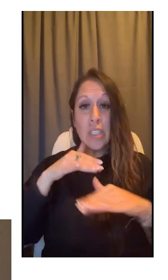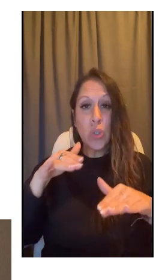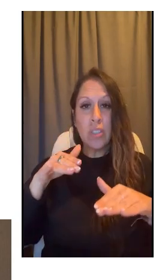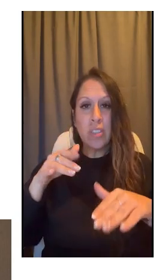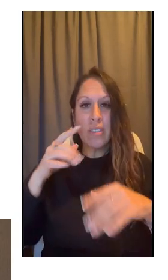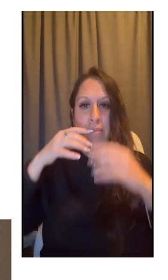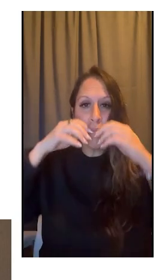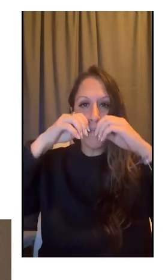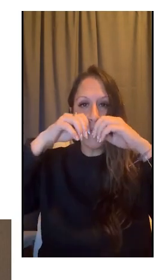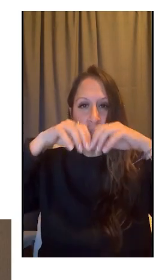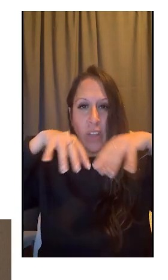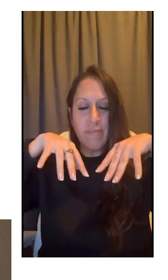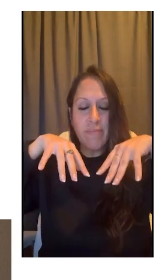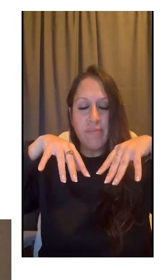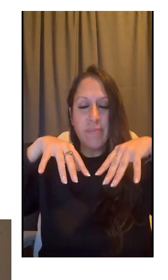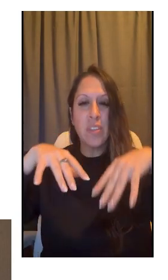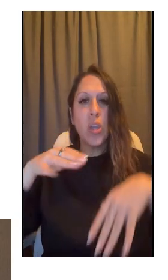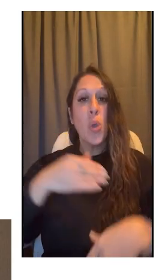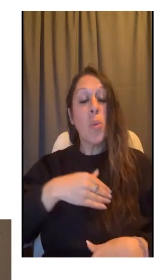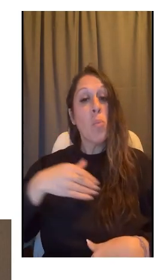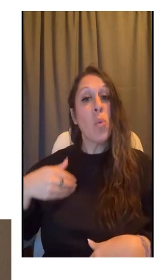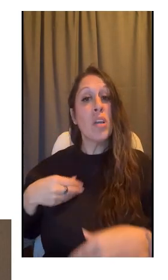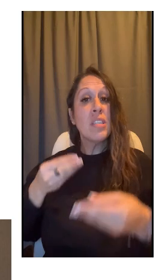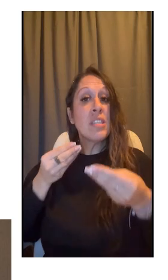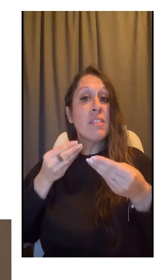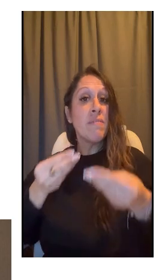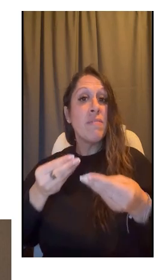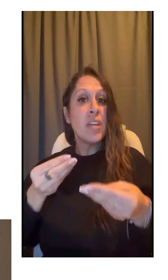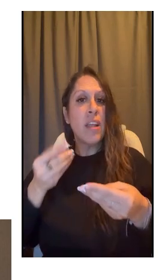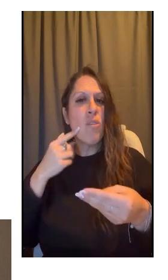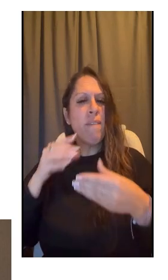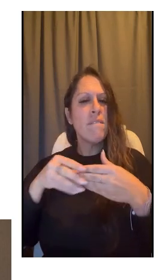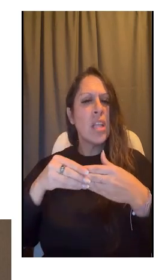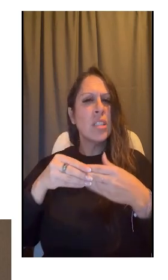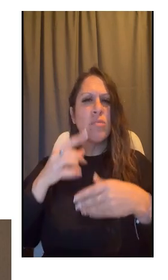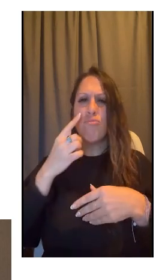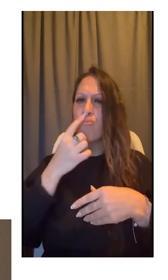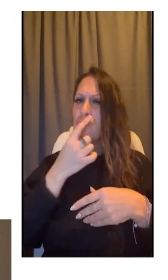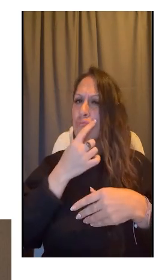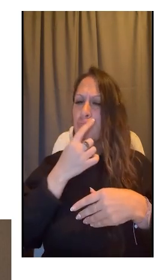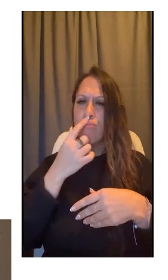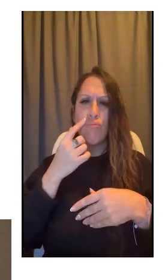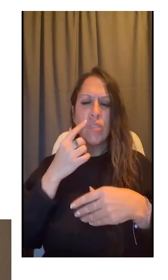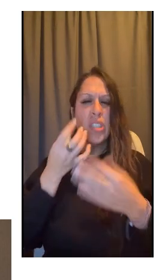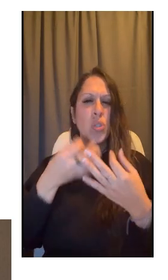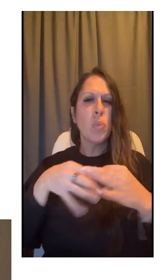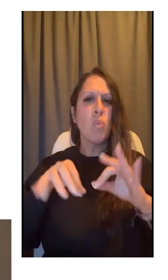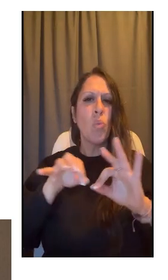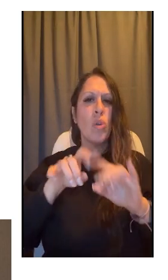Finally, for breastfeeding flexibility of the upper lip seems to matter most in order to create that seal. And as you'll see,